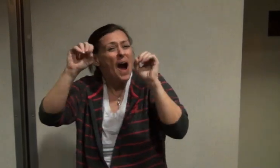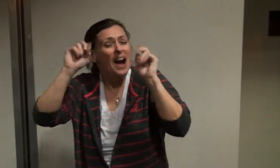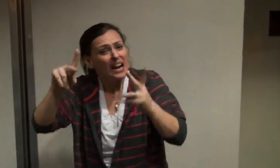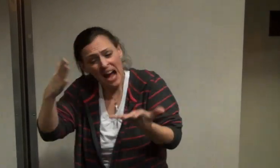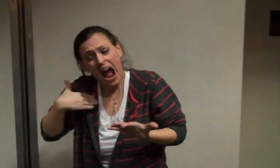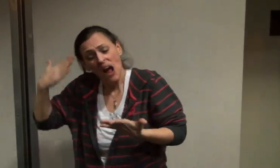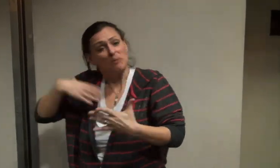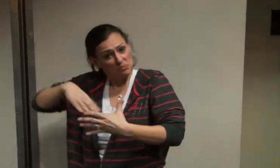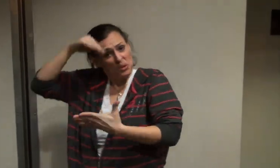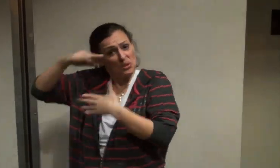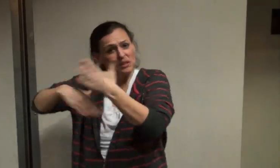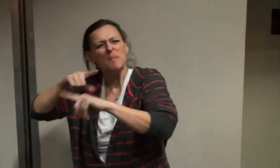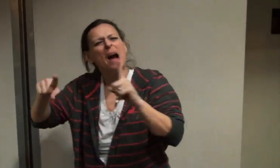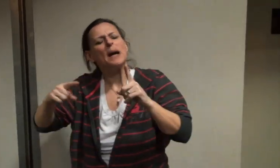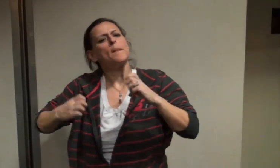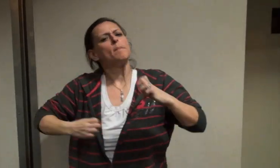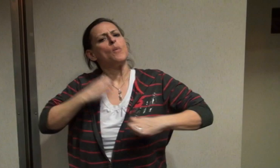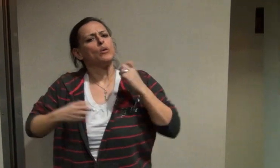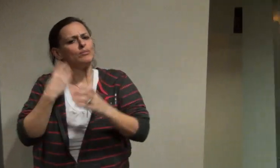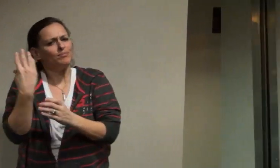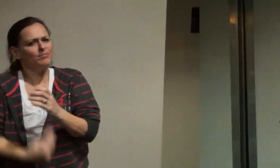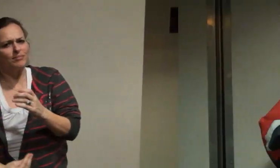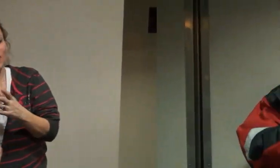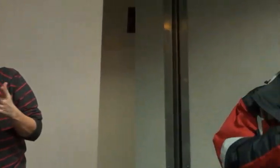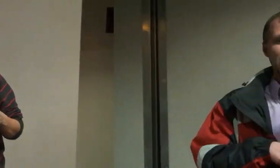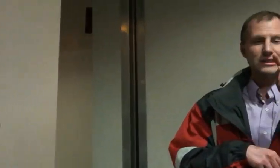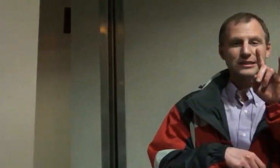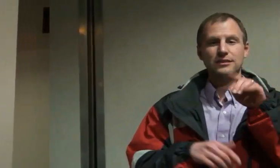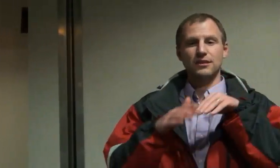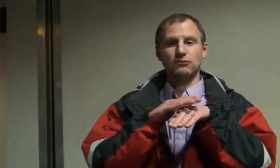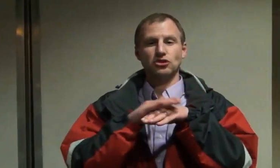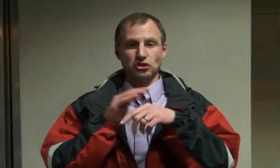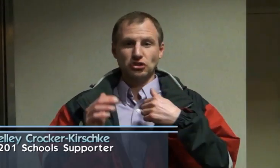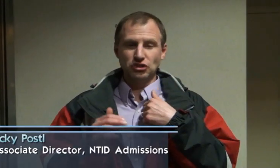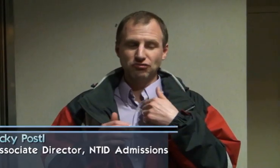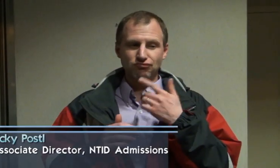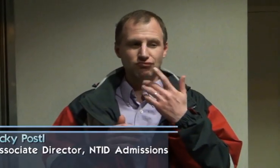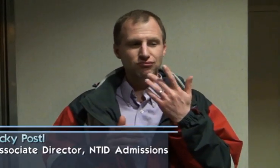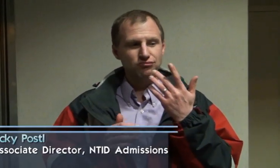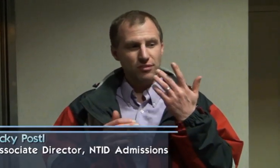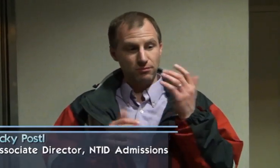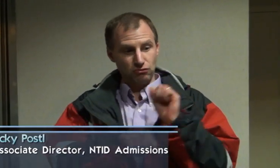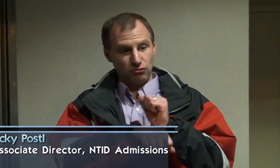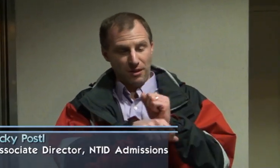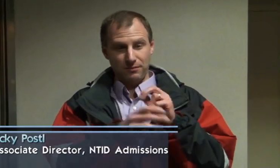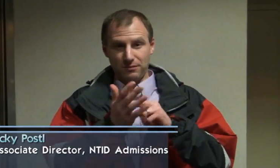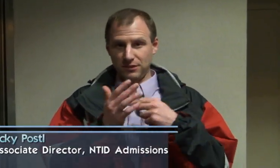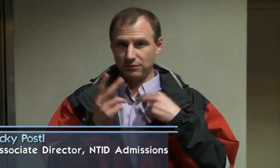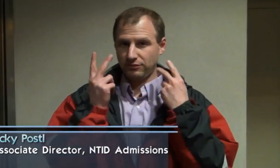I do understand the education was good but I lacked the emotional needs. [Ricky Postl] I work at NTID in Admissions.